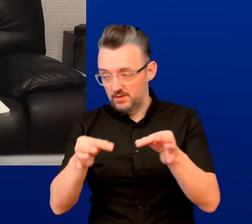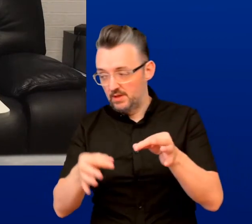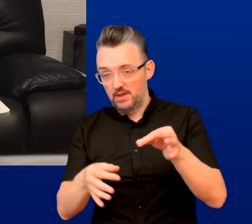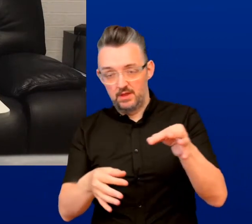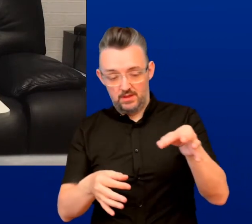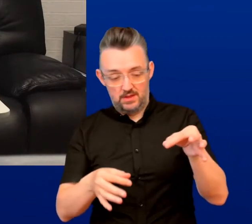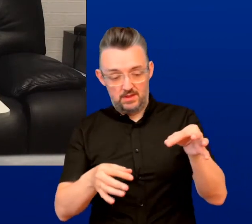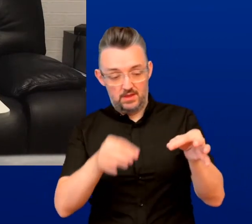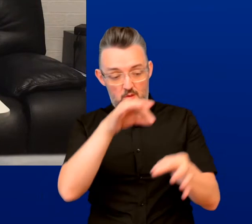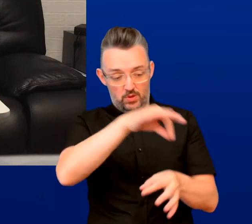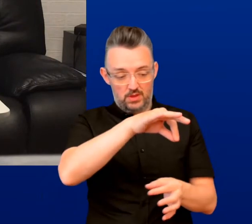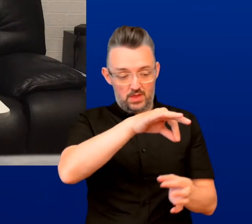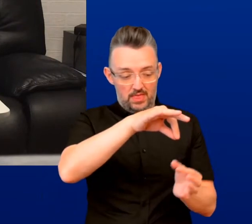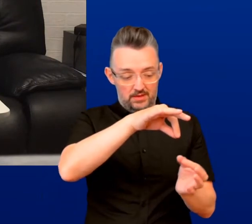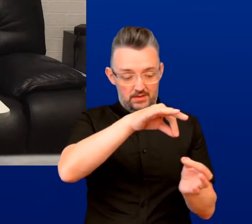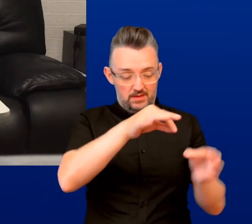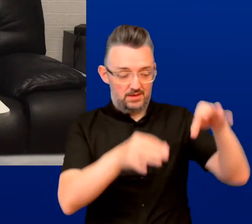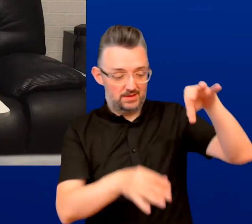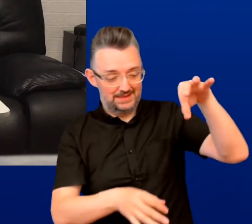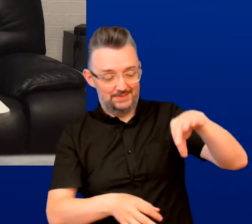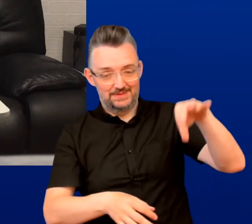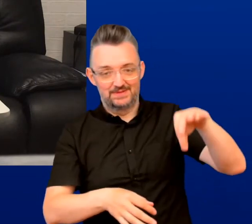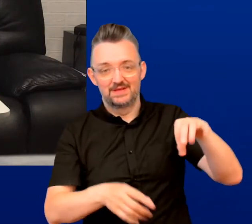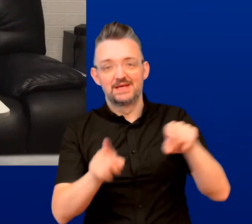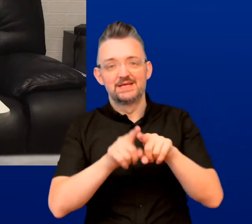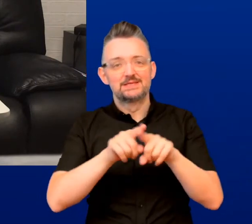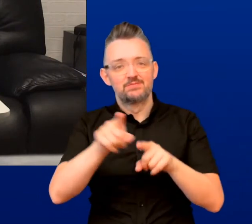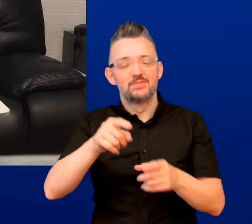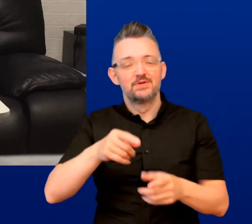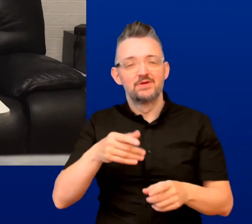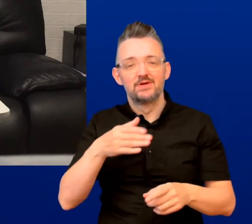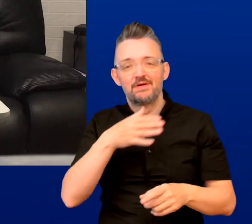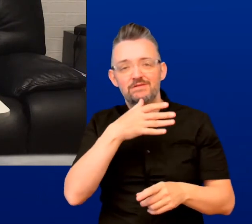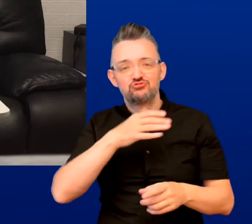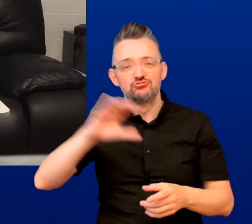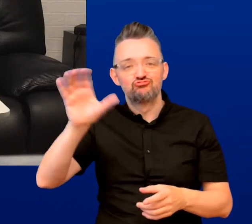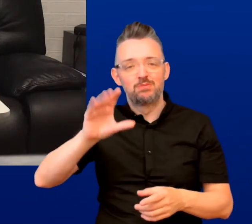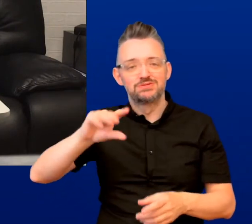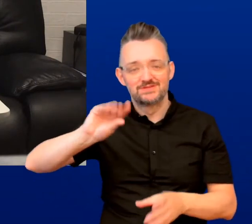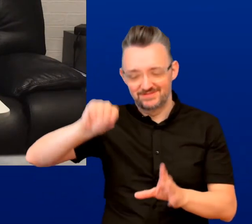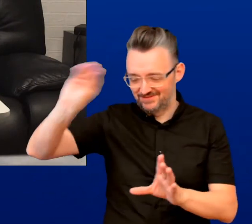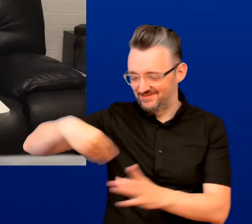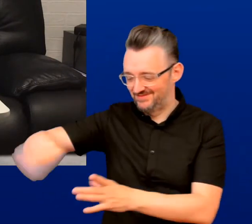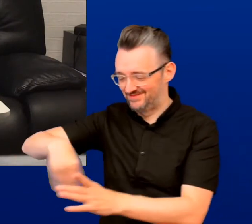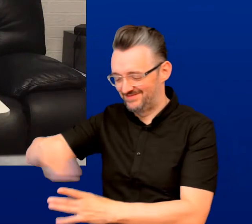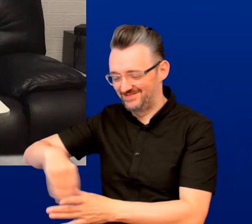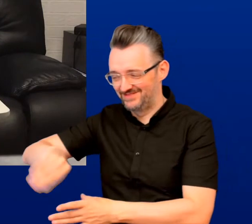end of the paper into the glue. Like in the Fish and Chip Shop when they batter the fish. Just take your fingers